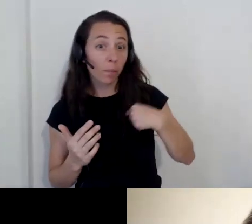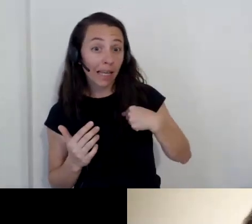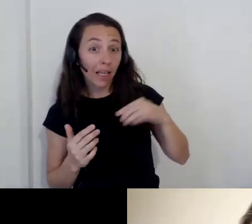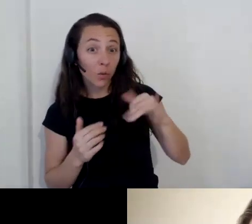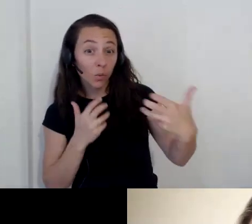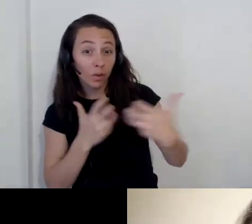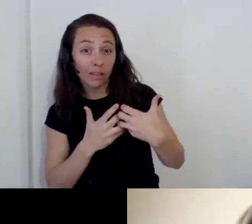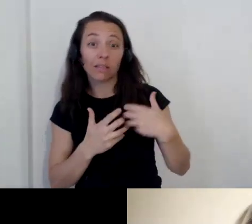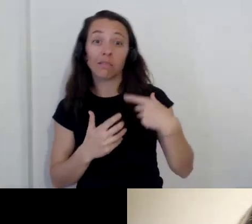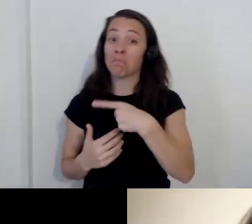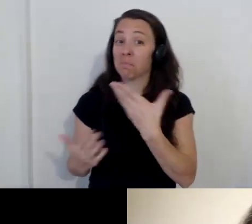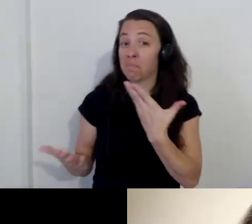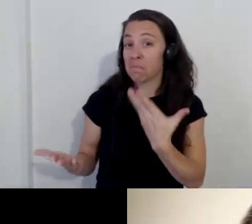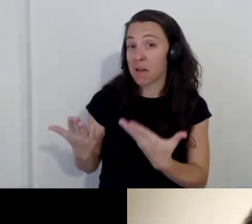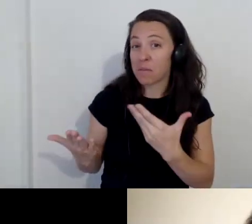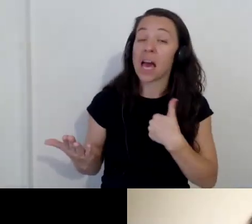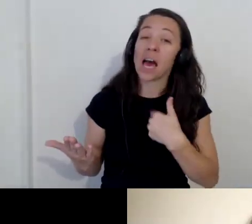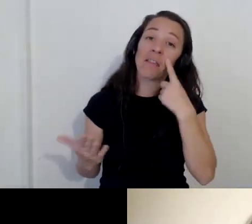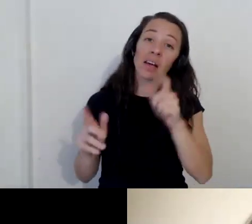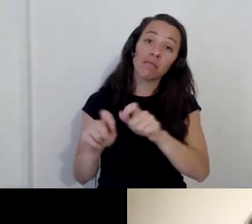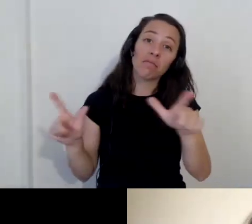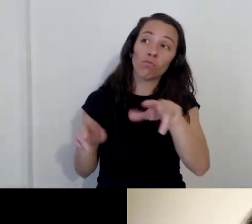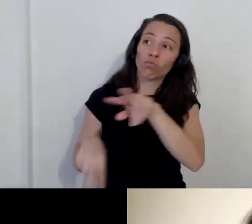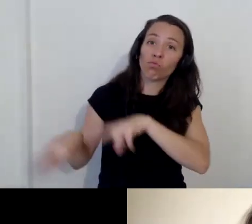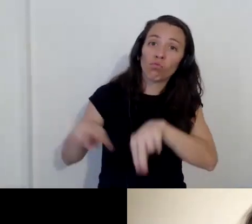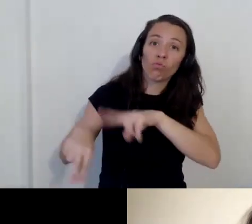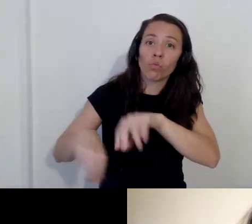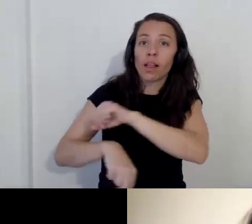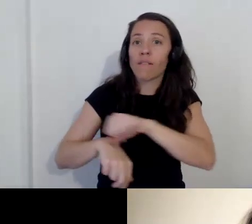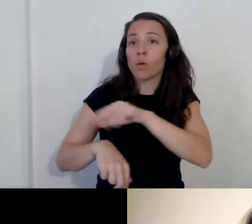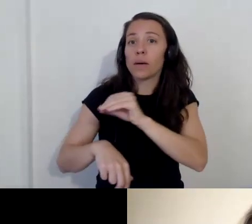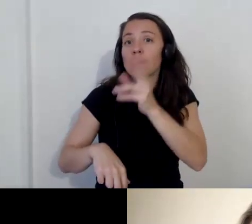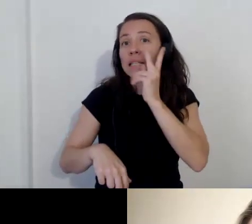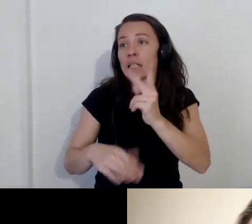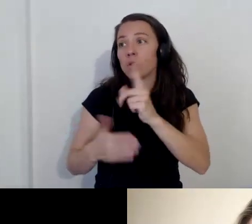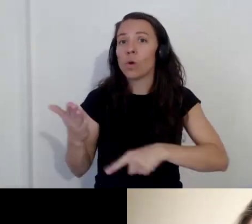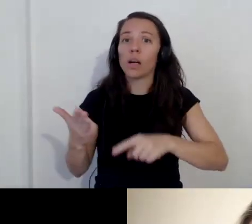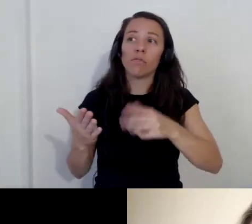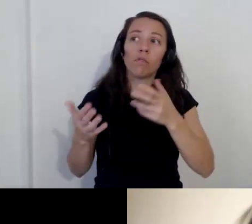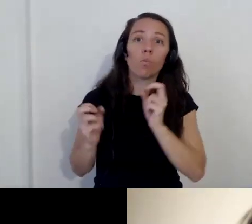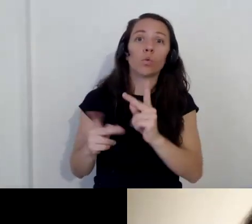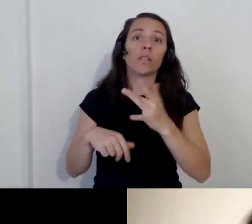I think go on the platform, maybe explore some of the opportunities and classes.